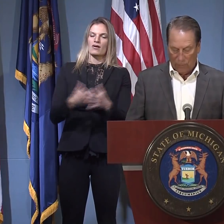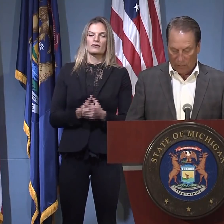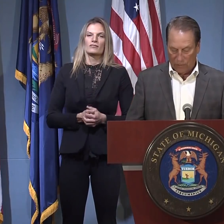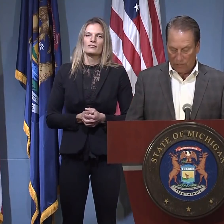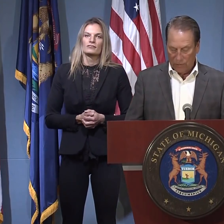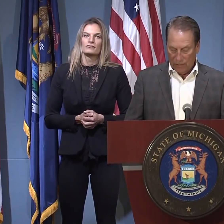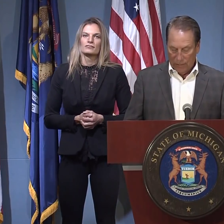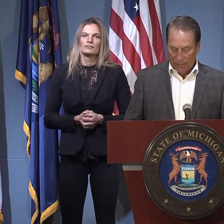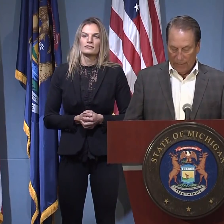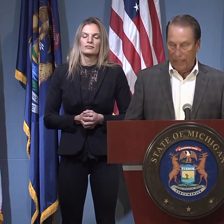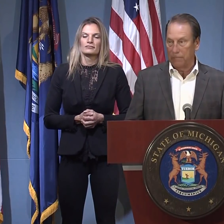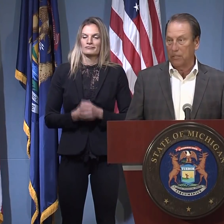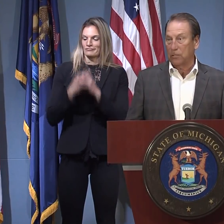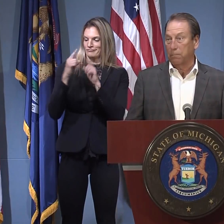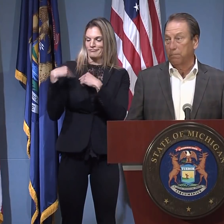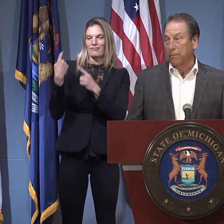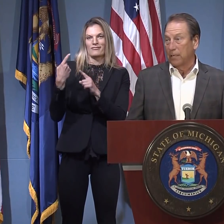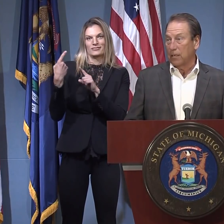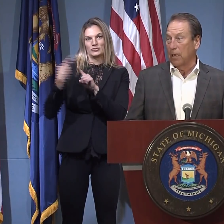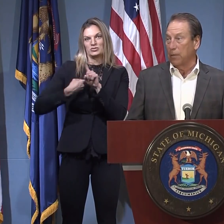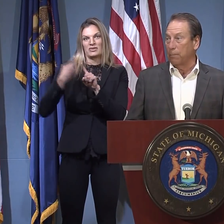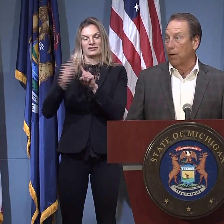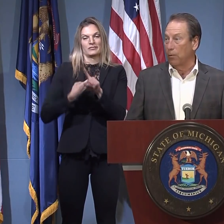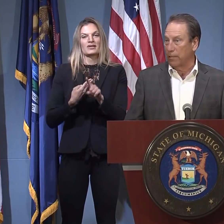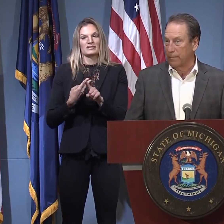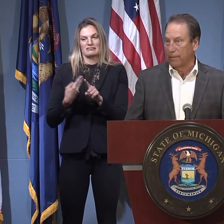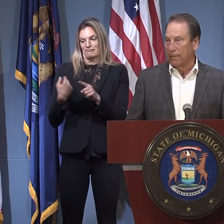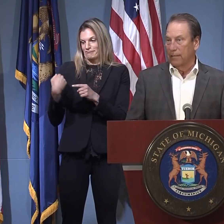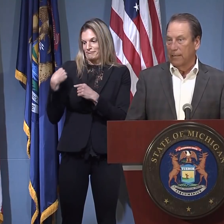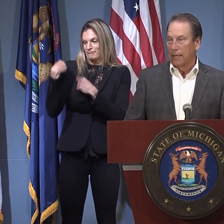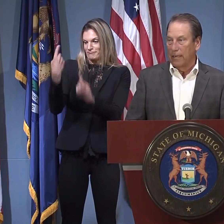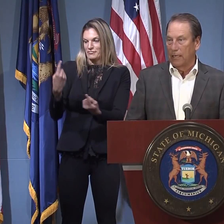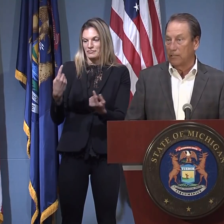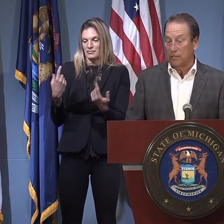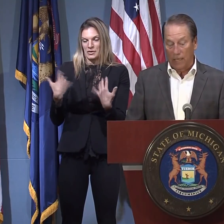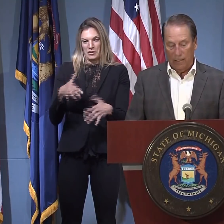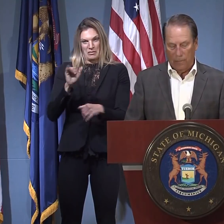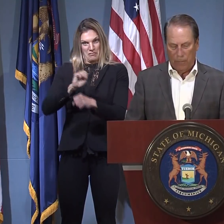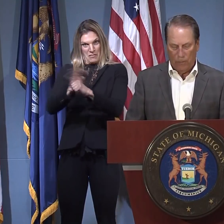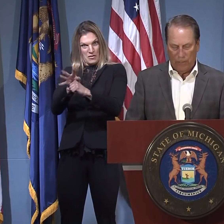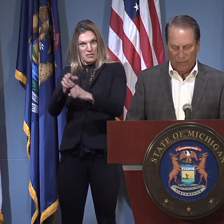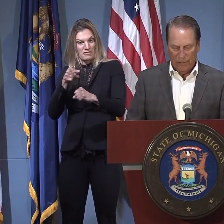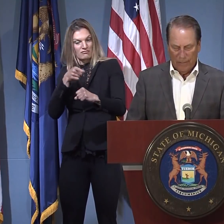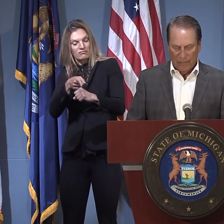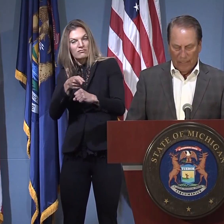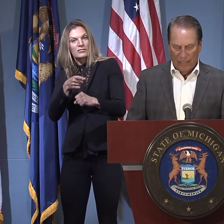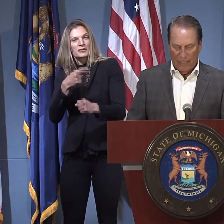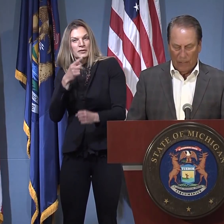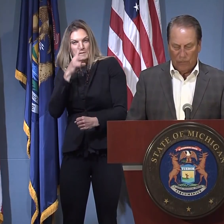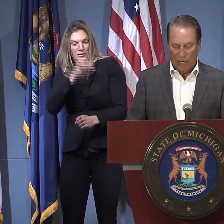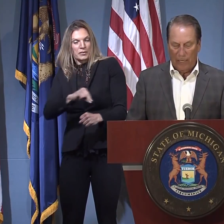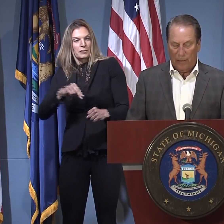KIM AND SUSY DID AND TRIBE DIFFERENCE MAKERS, AND, SADLY, AS WE HAVE SEEN OVER THE LAST